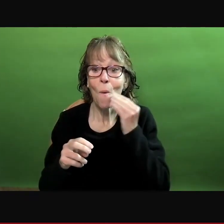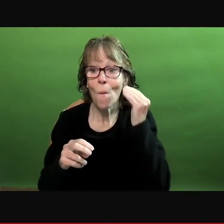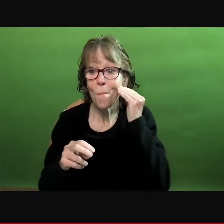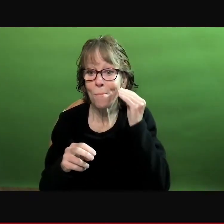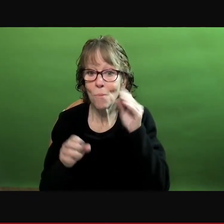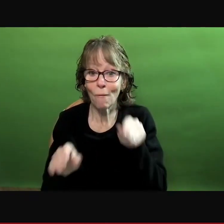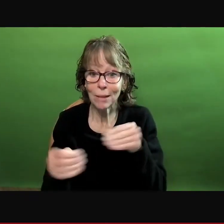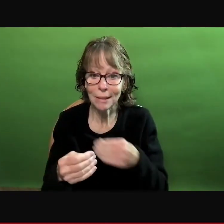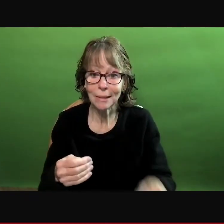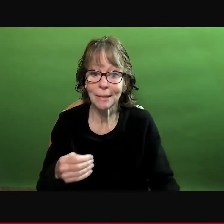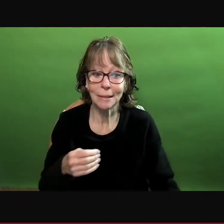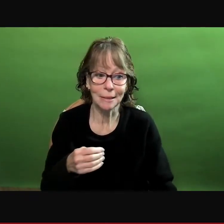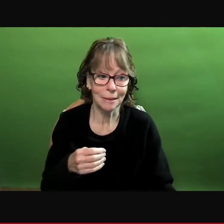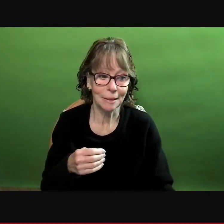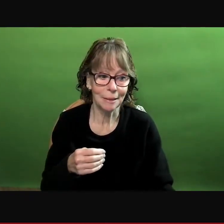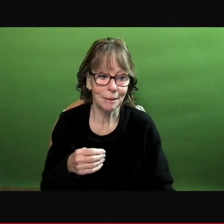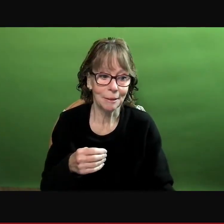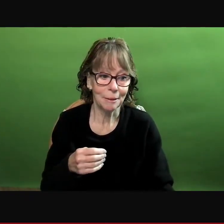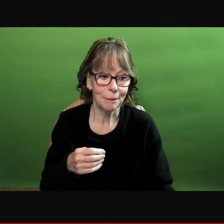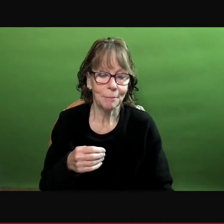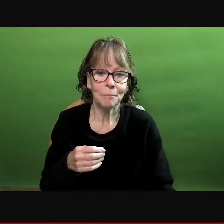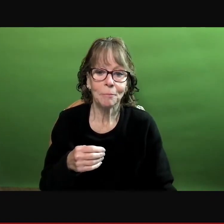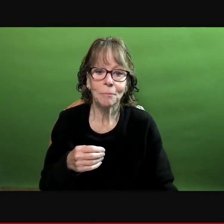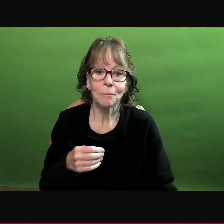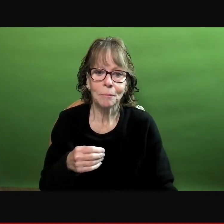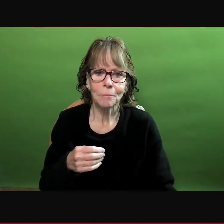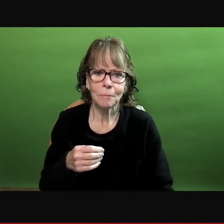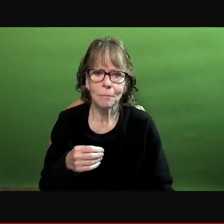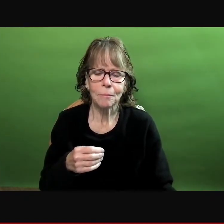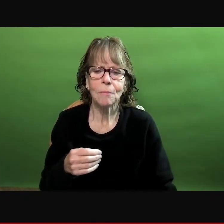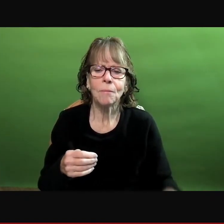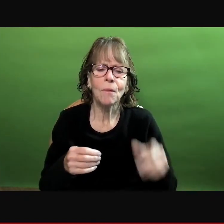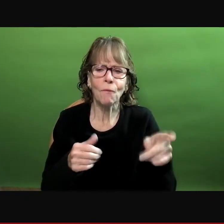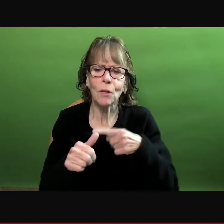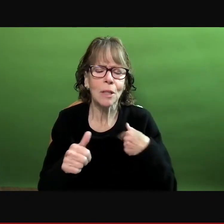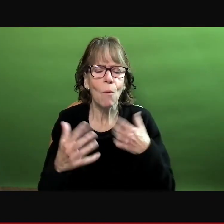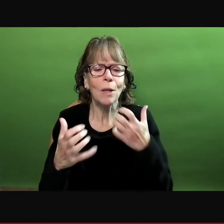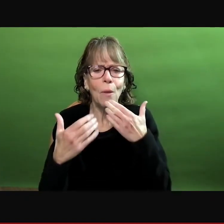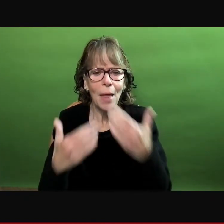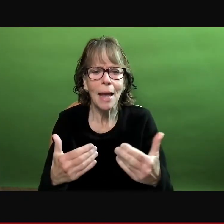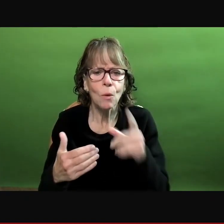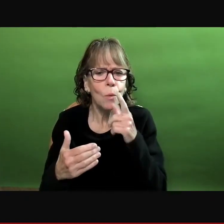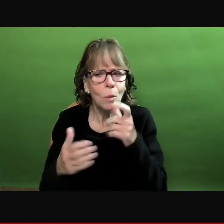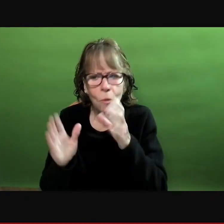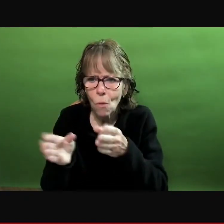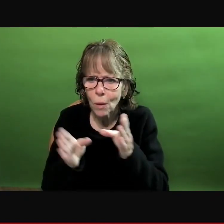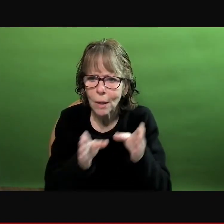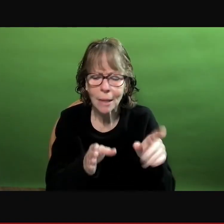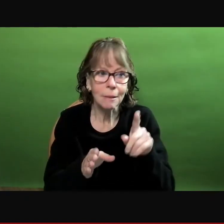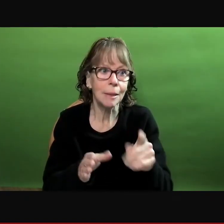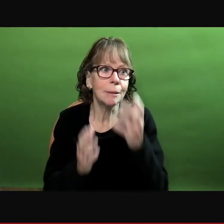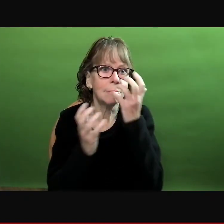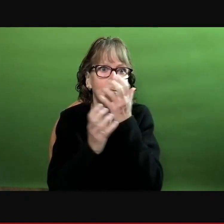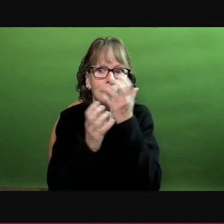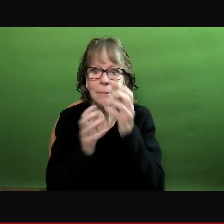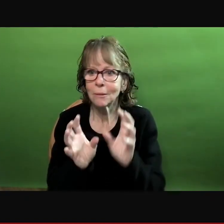I first wanna thank the organizers of this amazing conference that has been